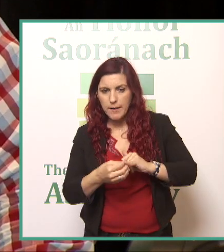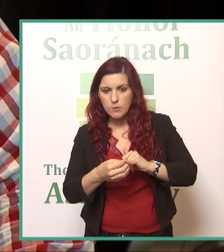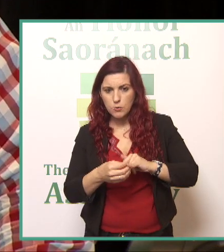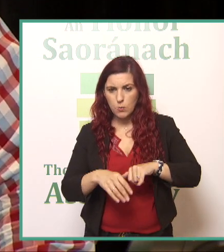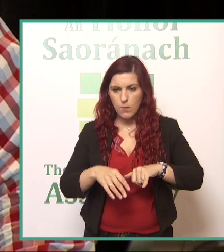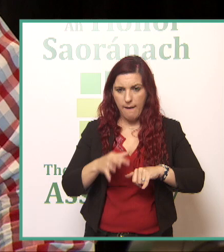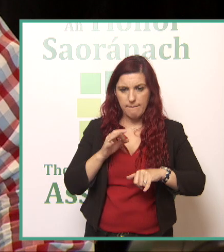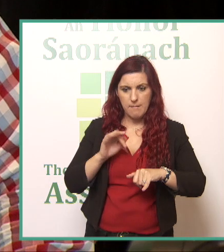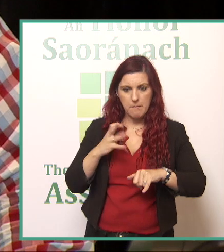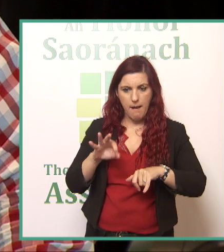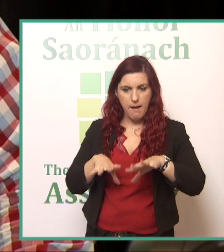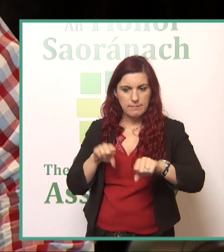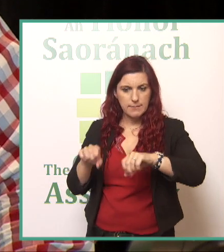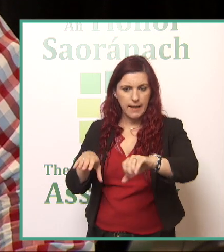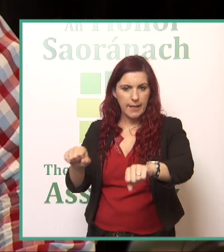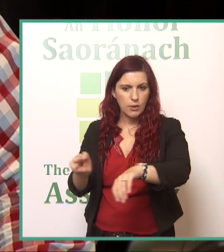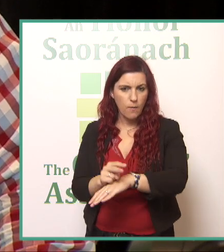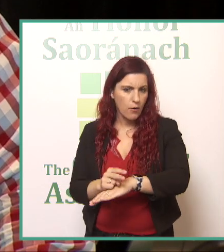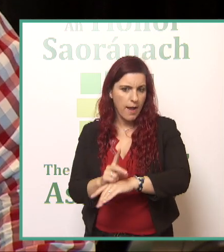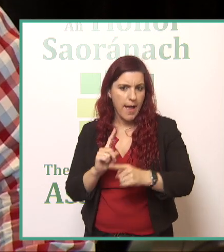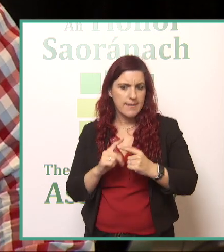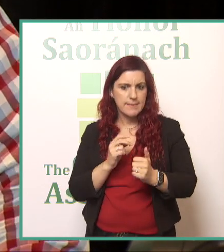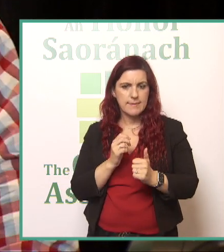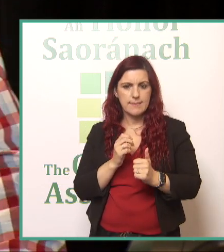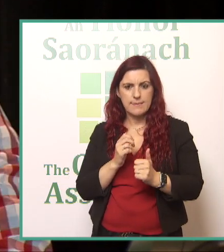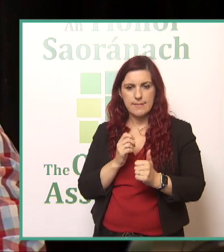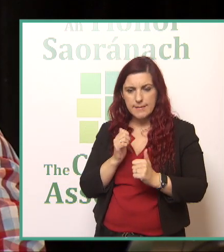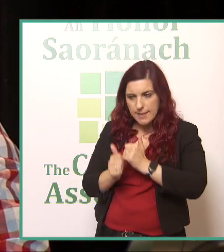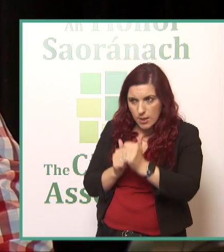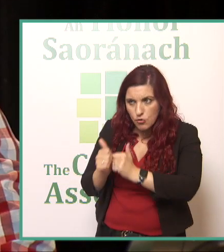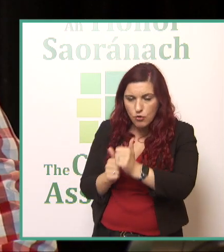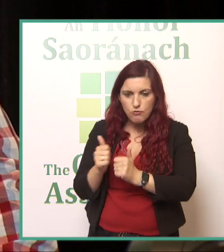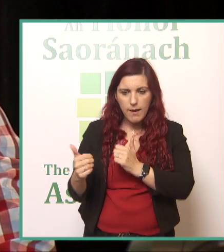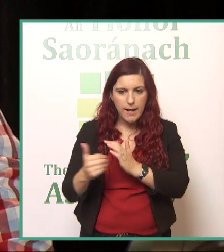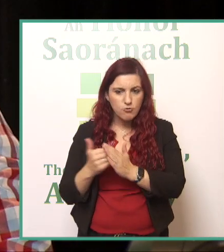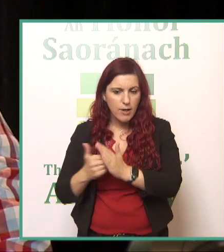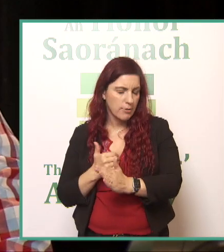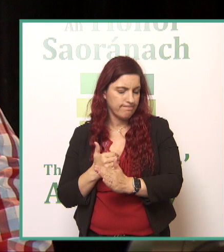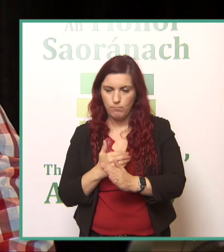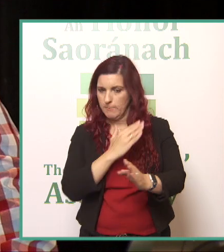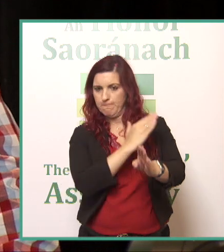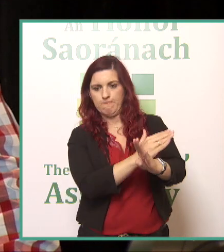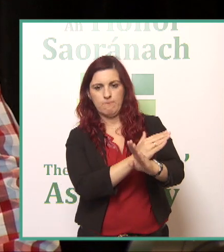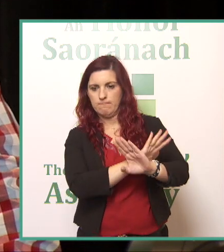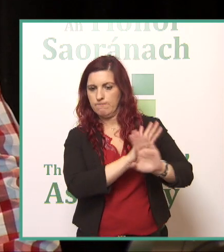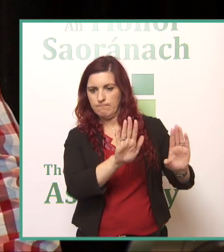and and Industrial extraction happen. We resisted very